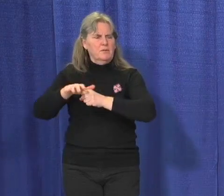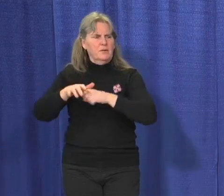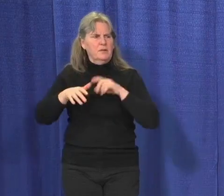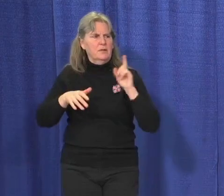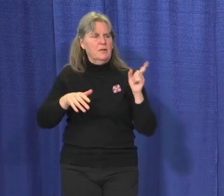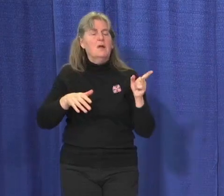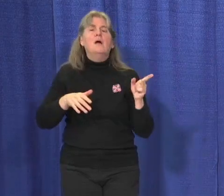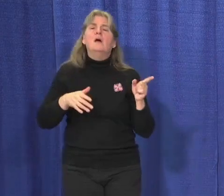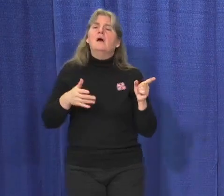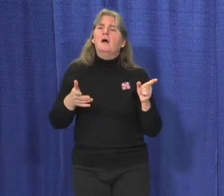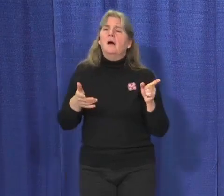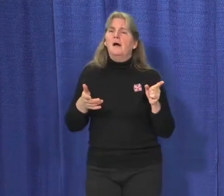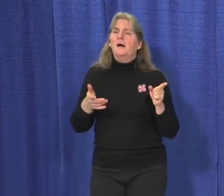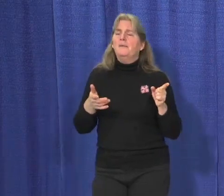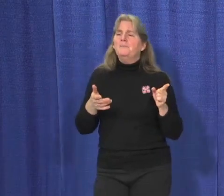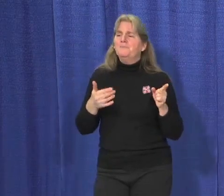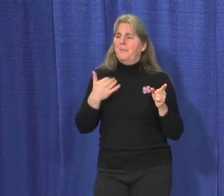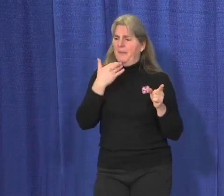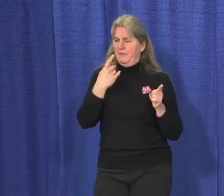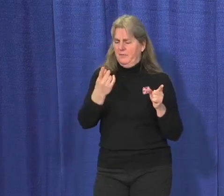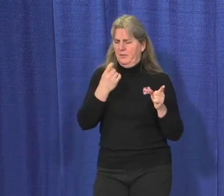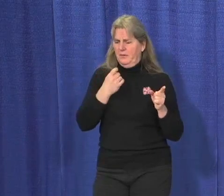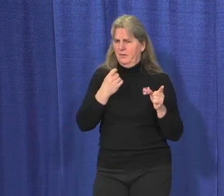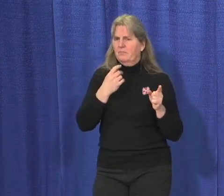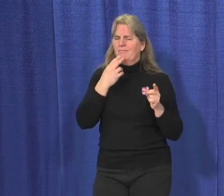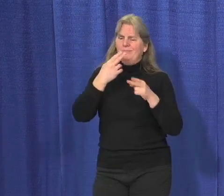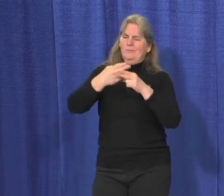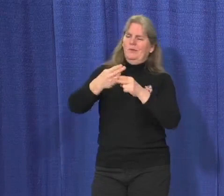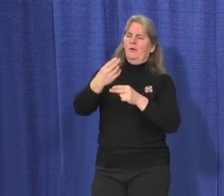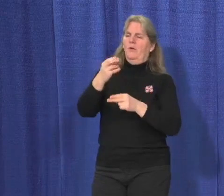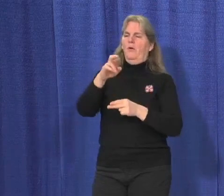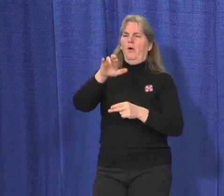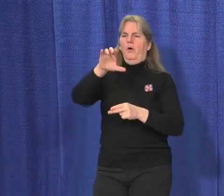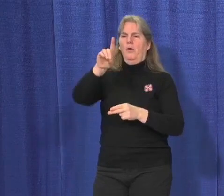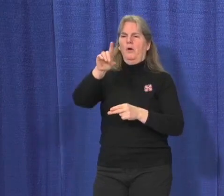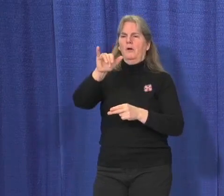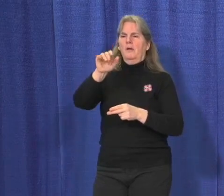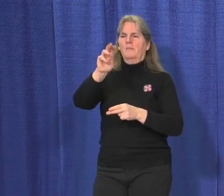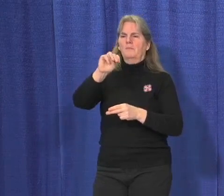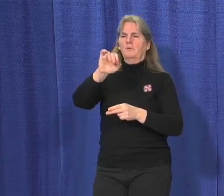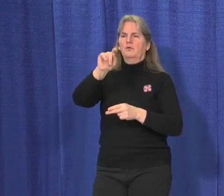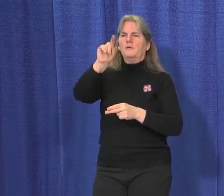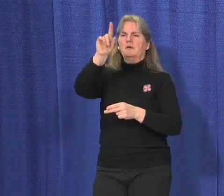Banks.